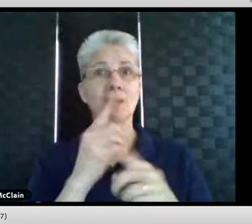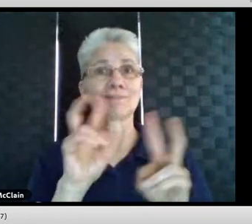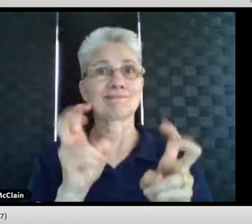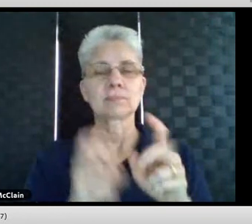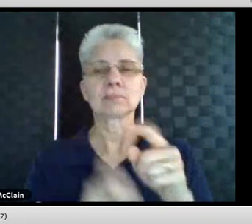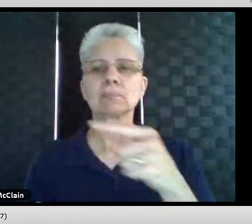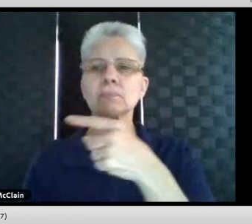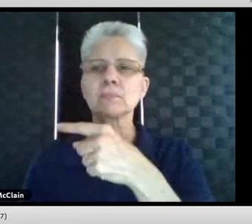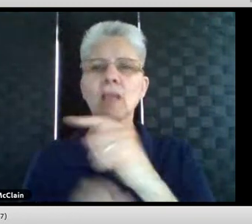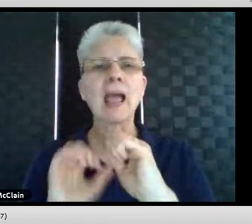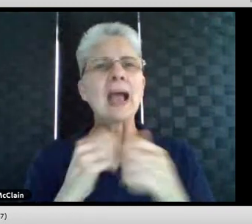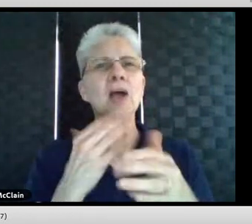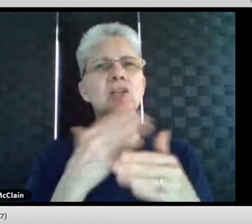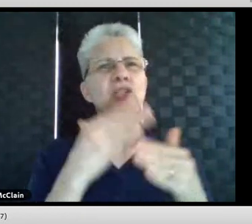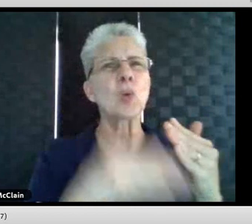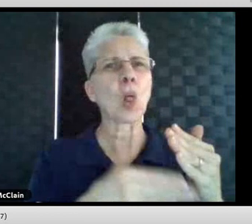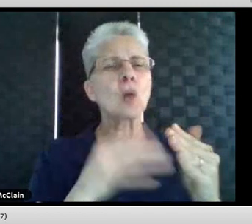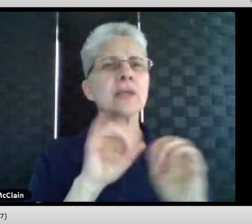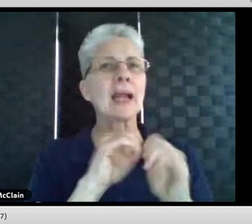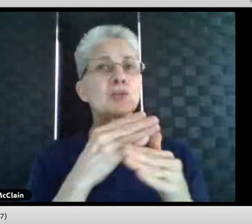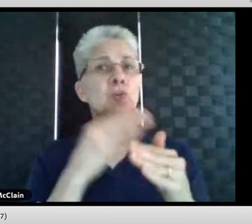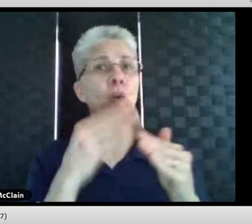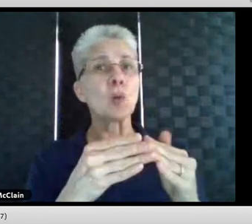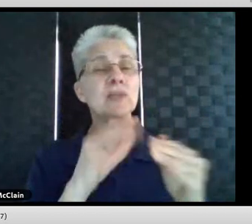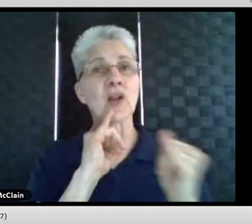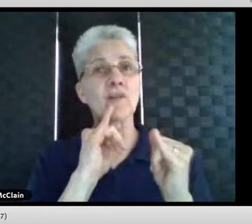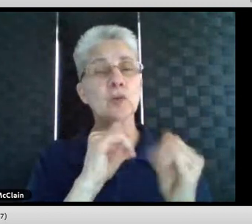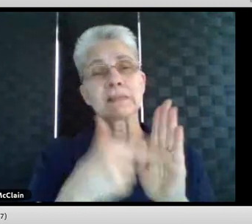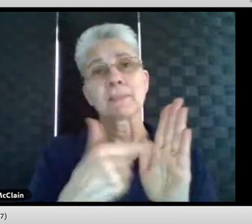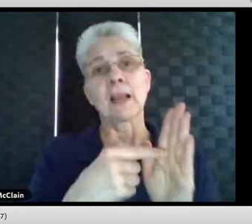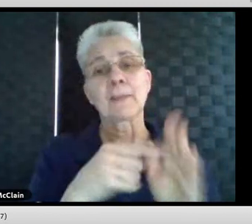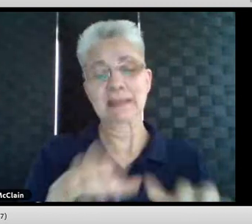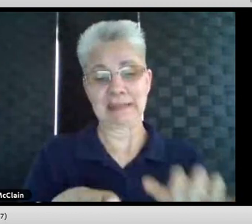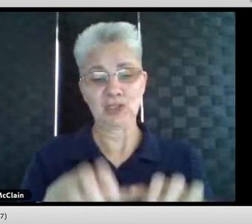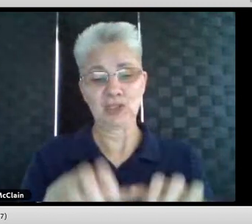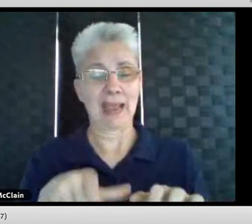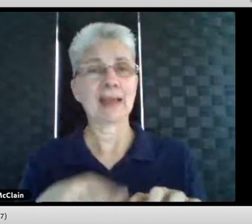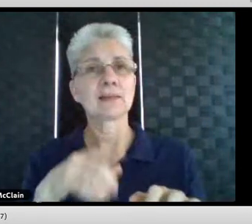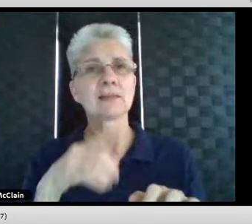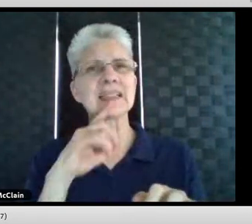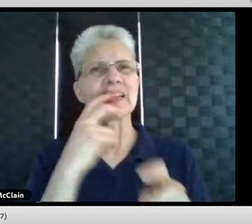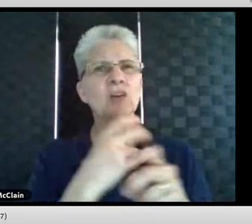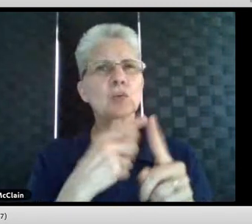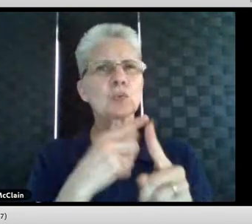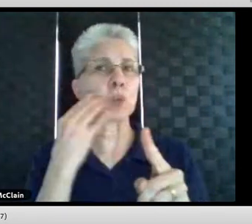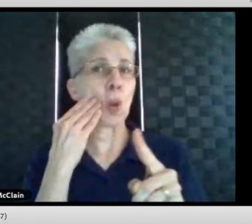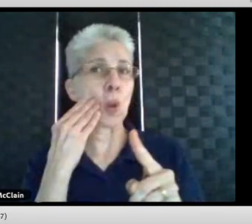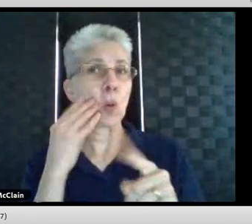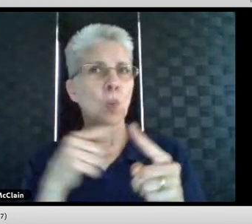And then, "How was the closing?" It's very important to close your interview. Sometimes in chat it's difficult to know when to close,